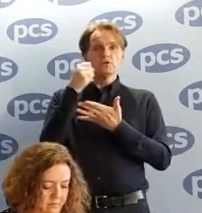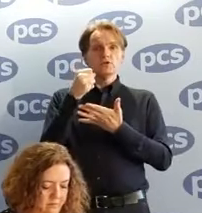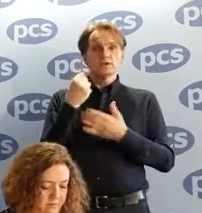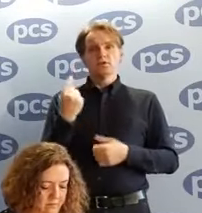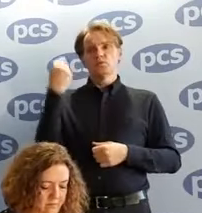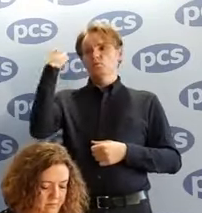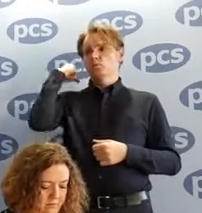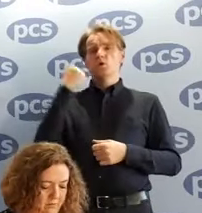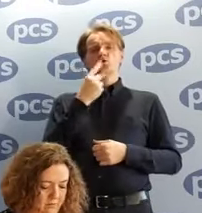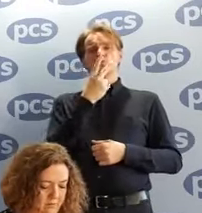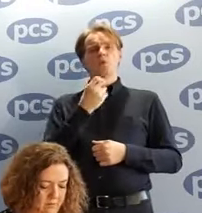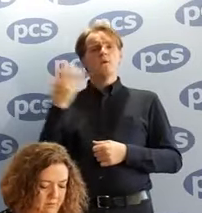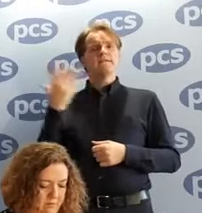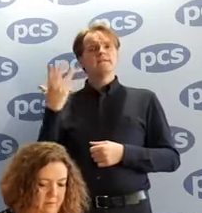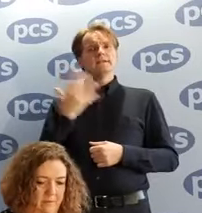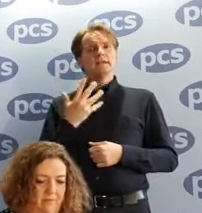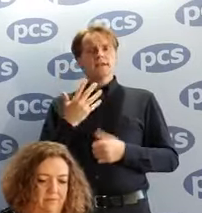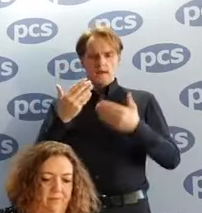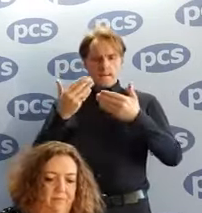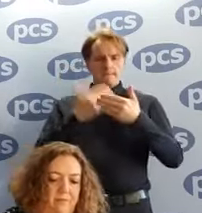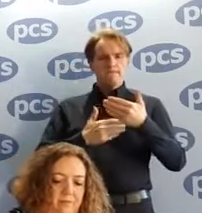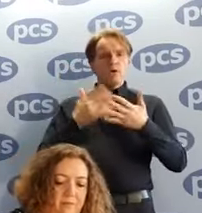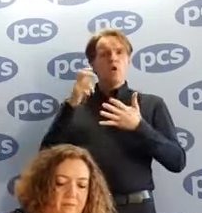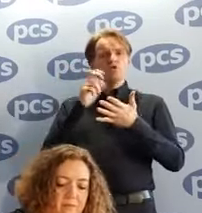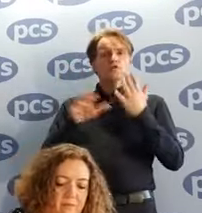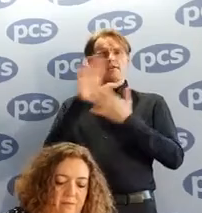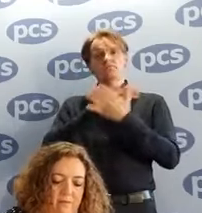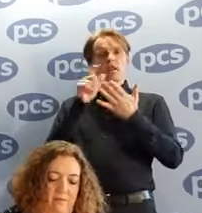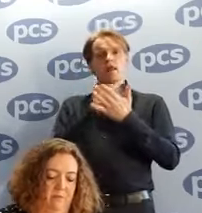height of austerity before the general election was delivering cut's in every